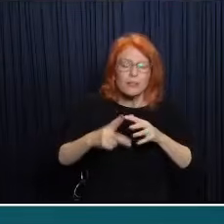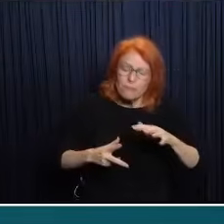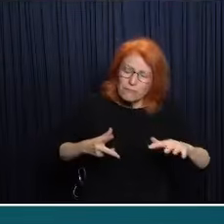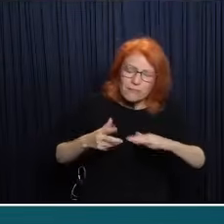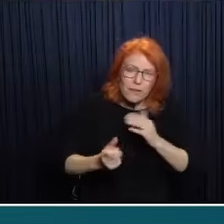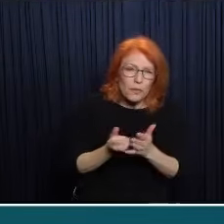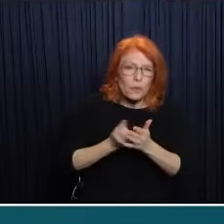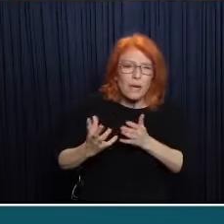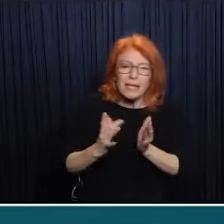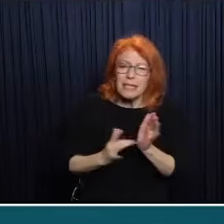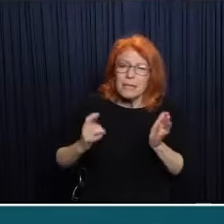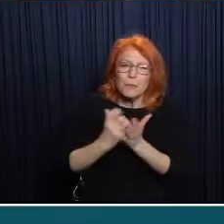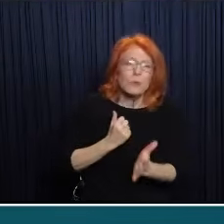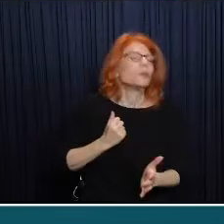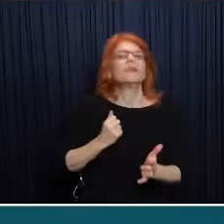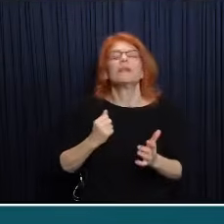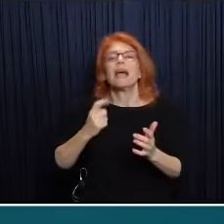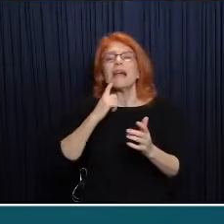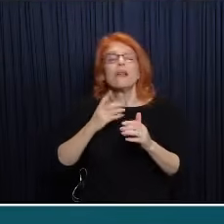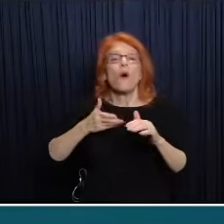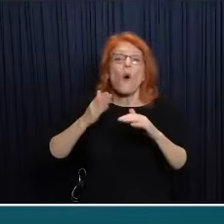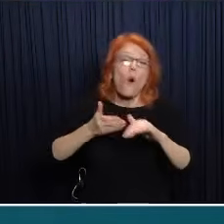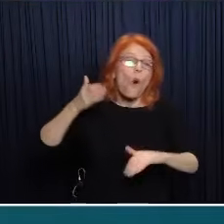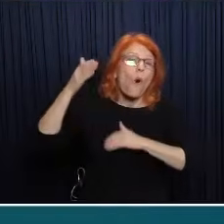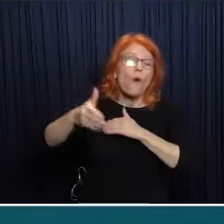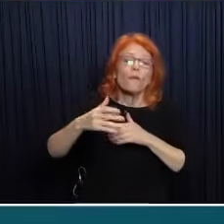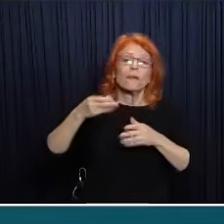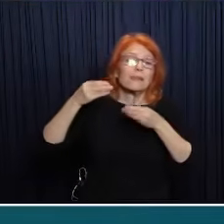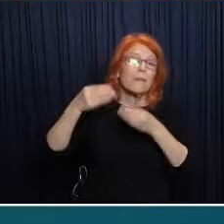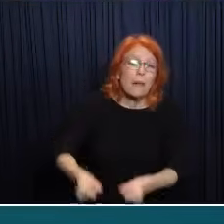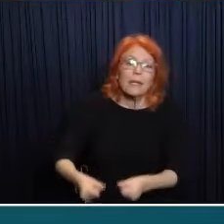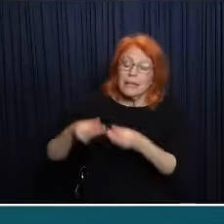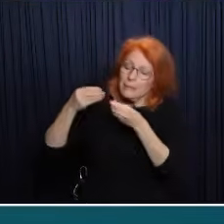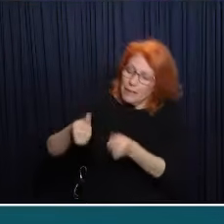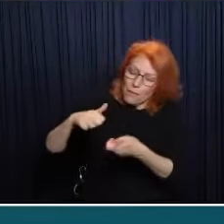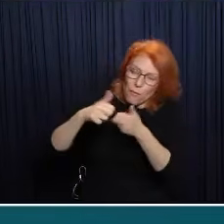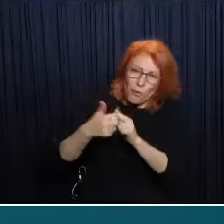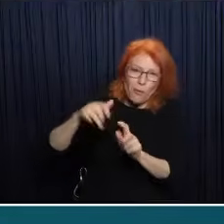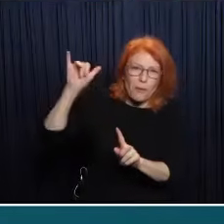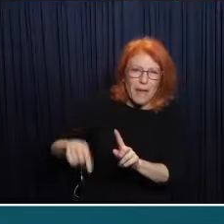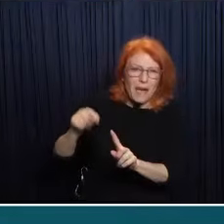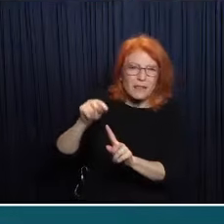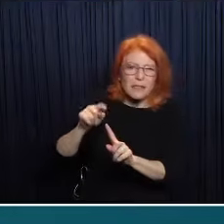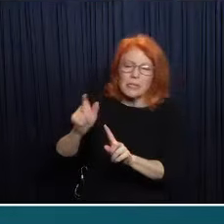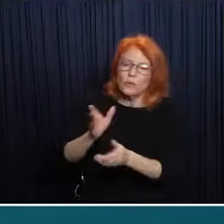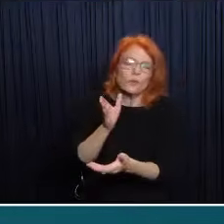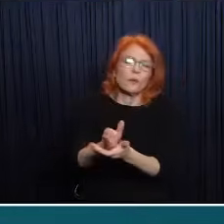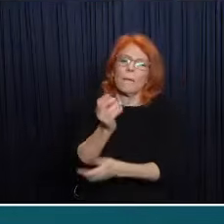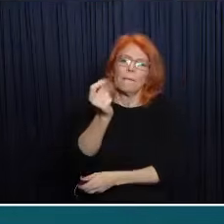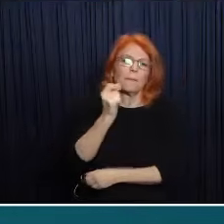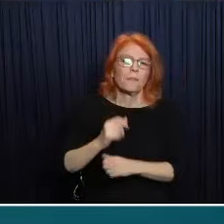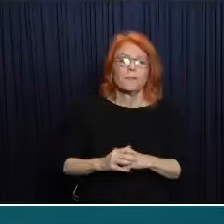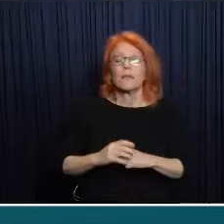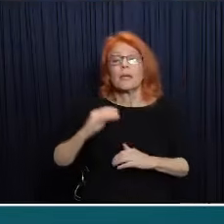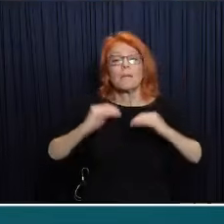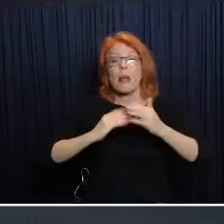DEBT EVERY BUDGET CYCLE. WE NEED TO CUT THAT WASTE, FRAUD AND ABUSE AND STOP THE